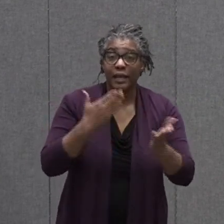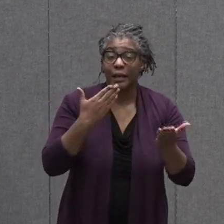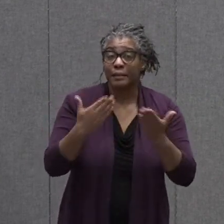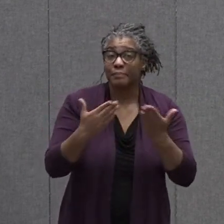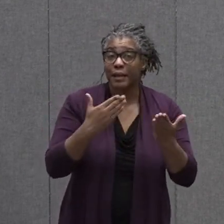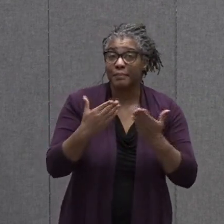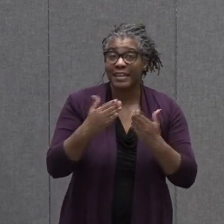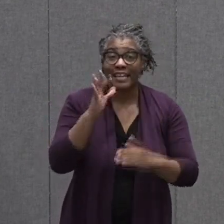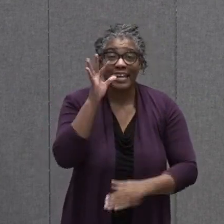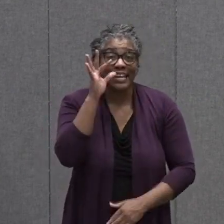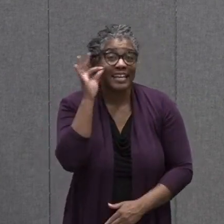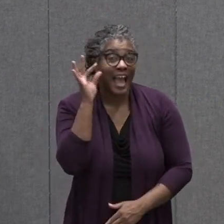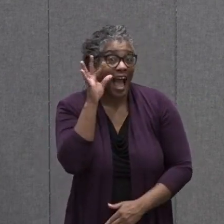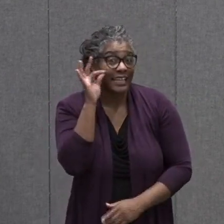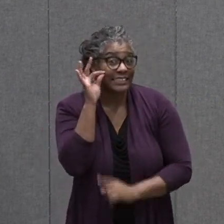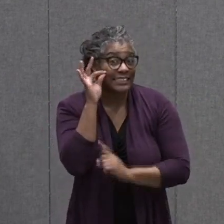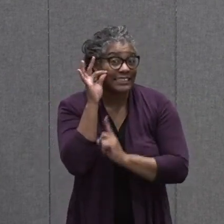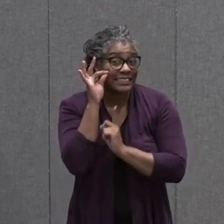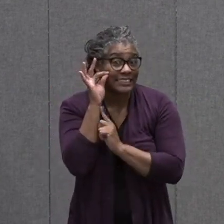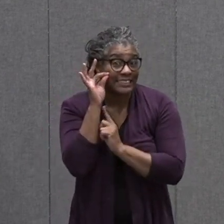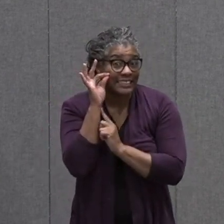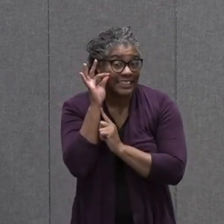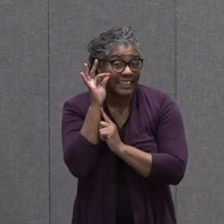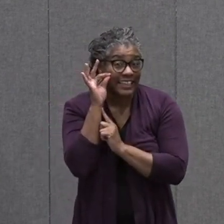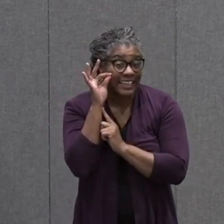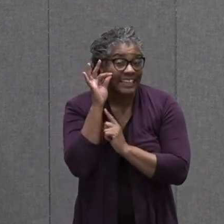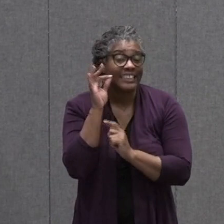Let's build the word cat. Kuh-a-tuh,